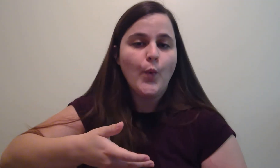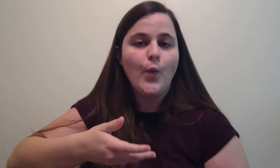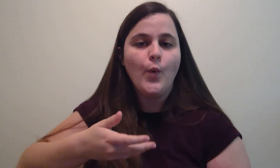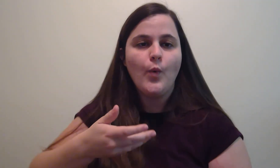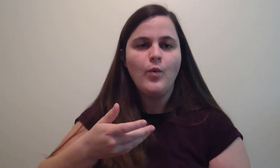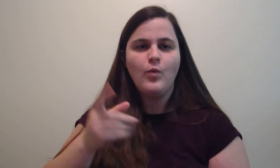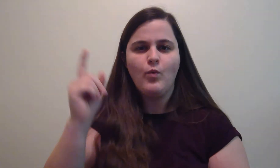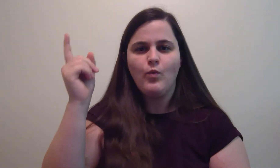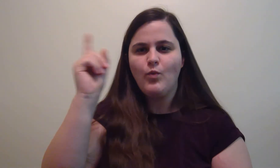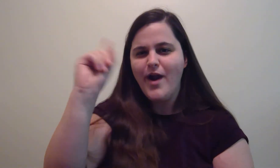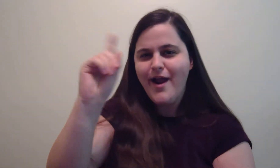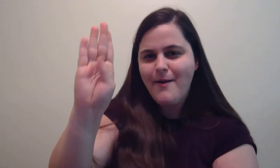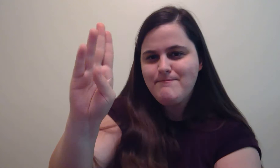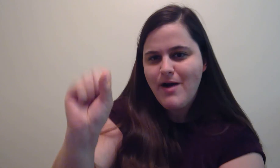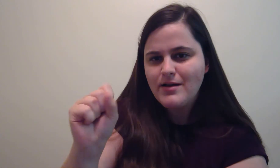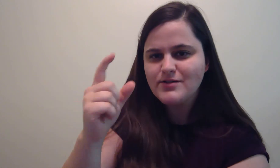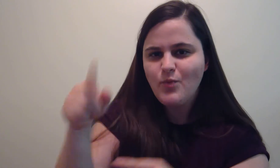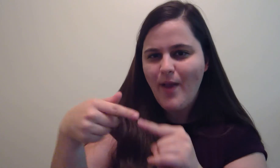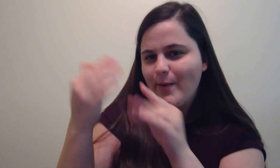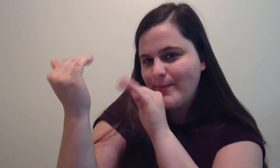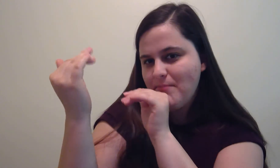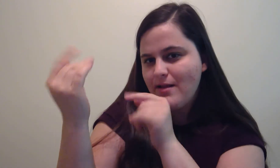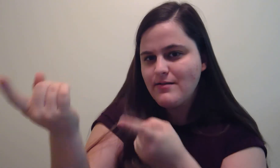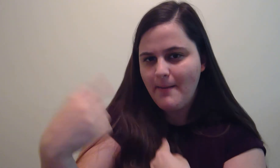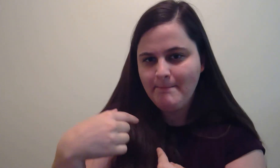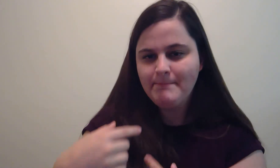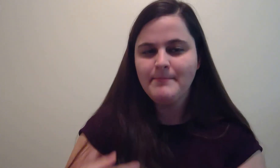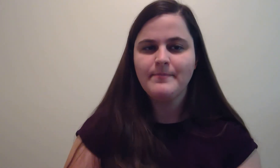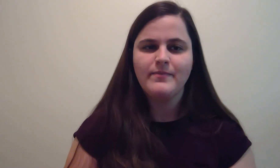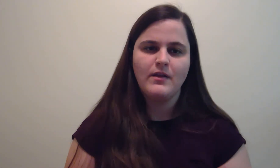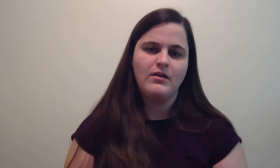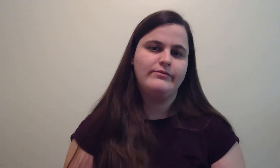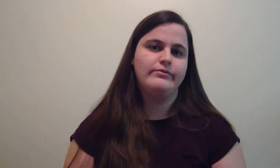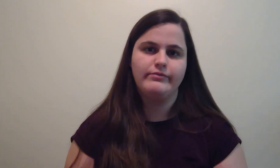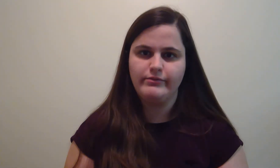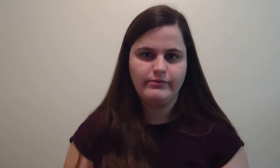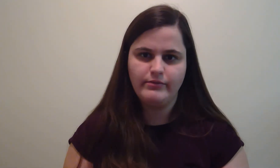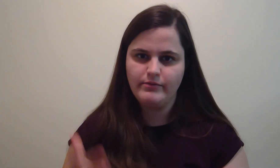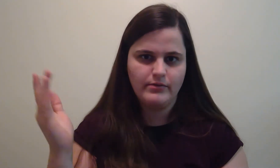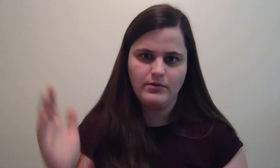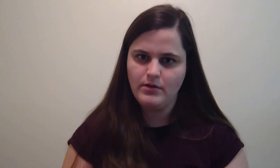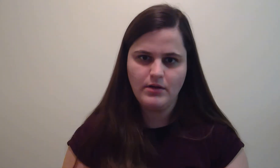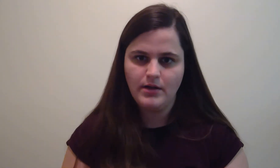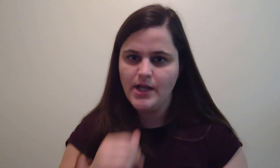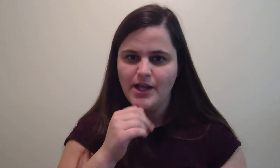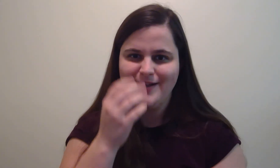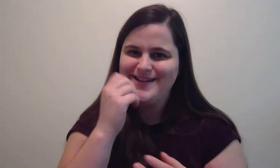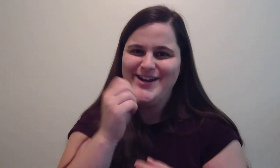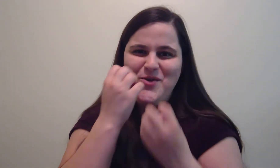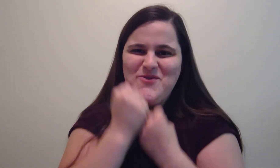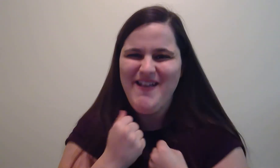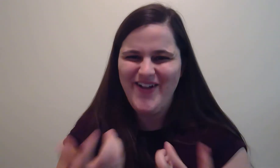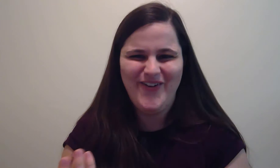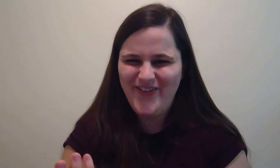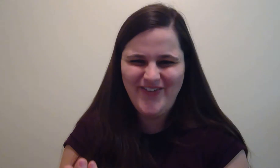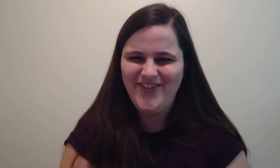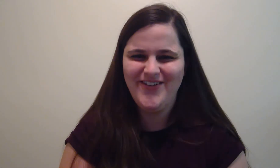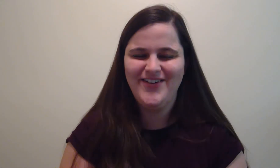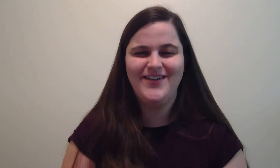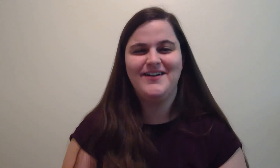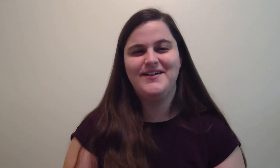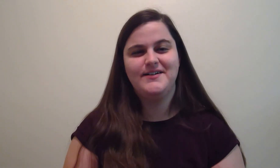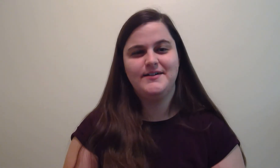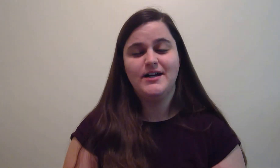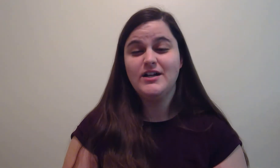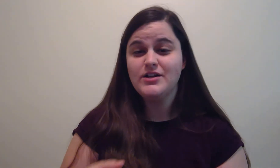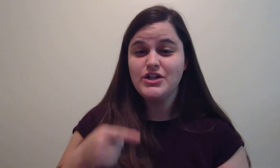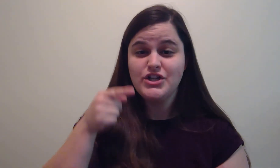Blow-by-below traffic watch from a tree- what every kid in junior high feels like hearing first thing in the morning.